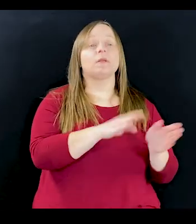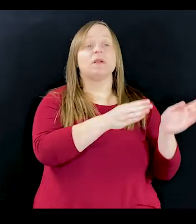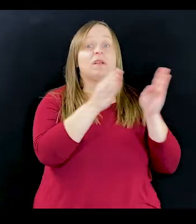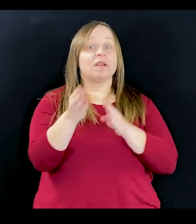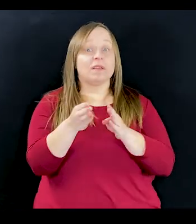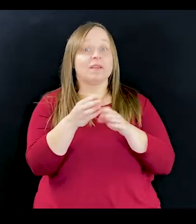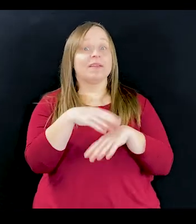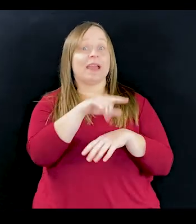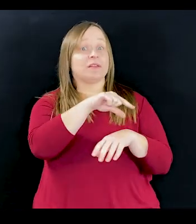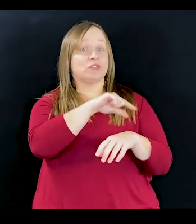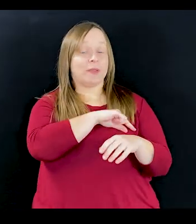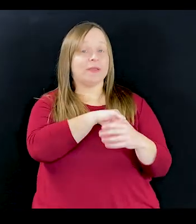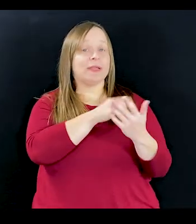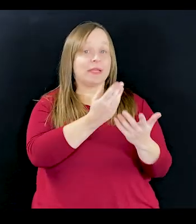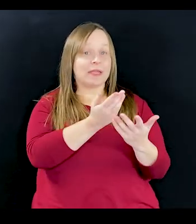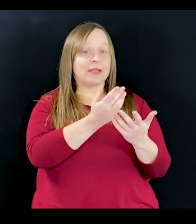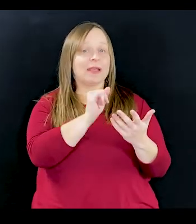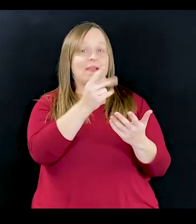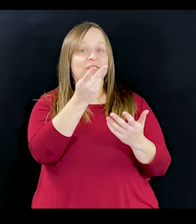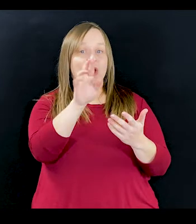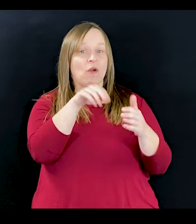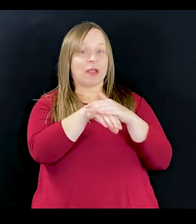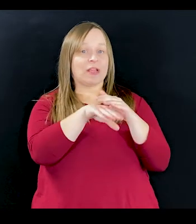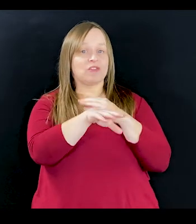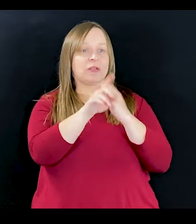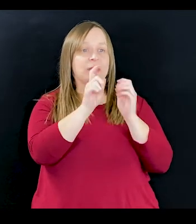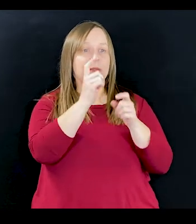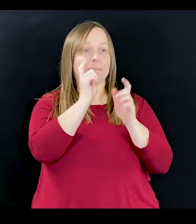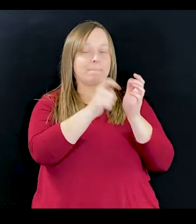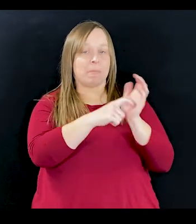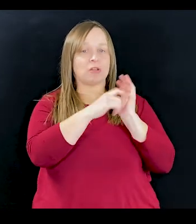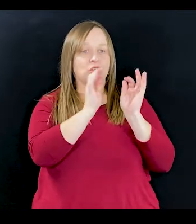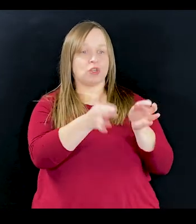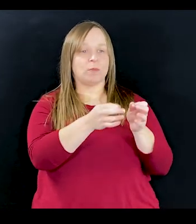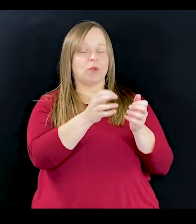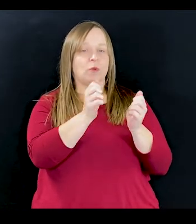A side note about eligibility is a VR agency must determine eligibility within